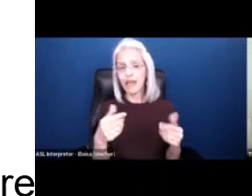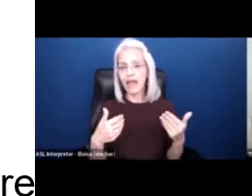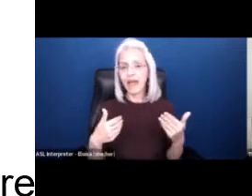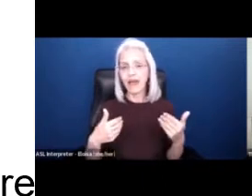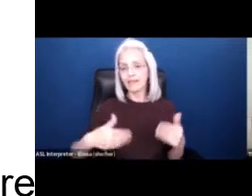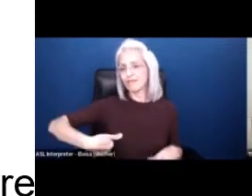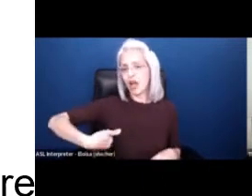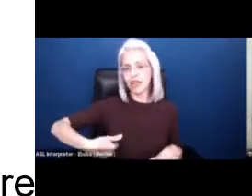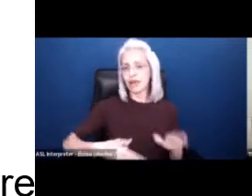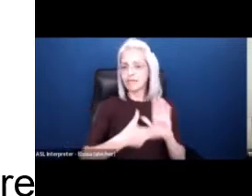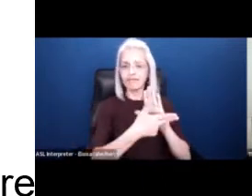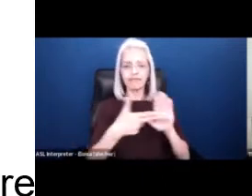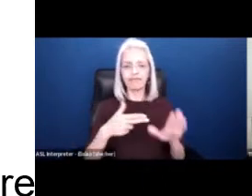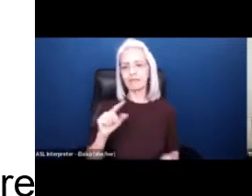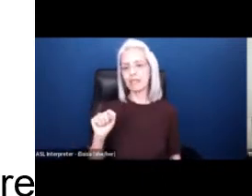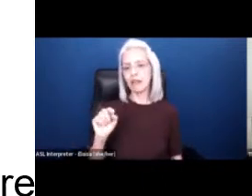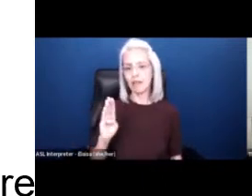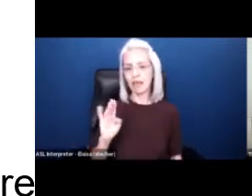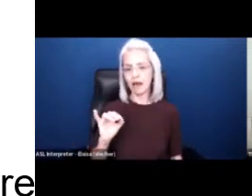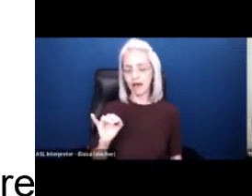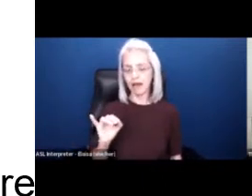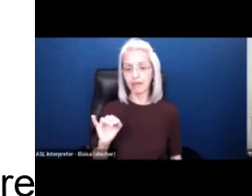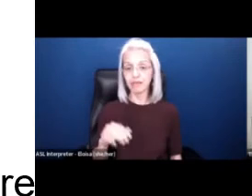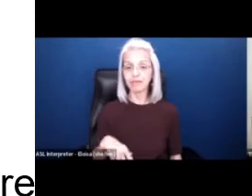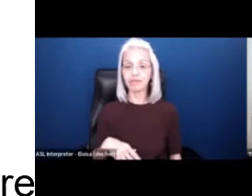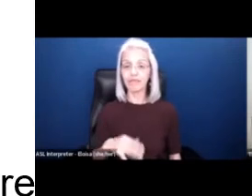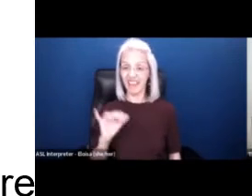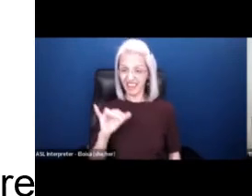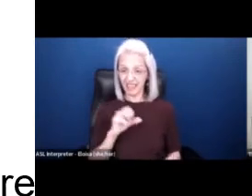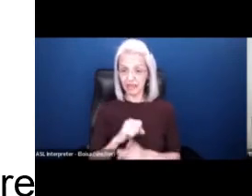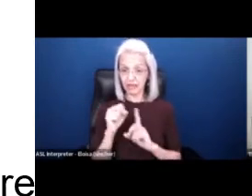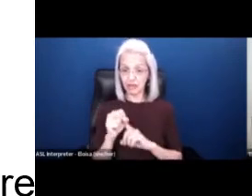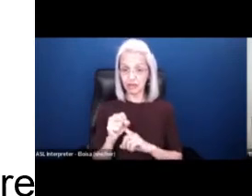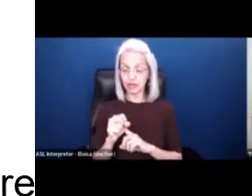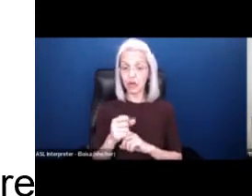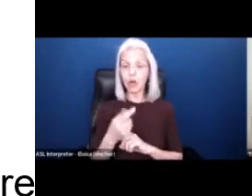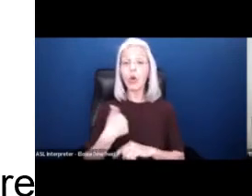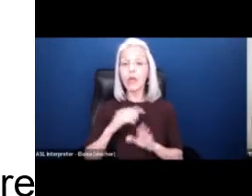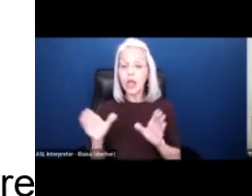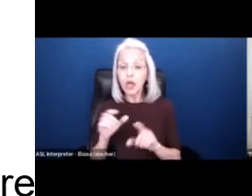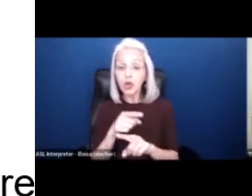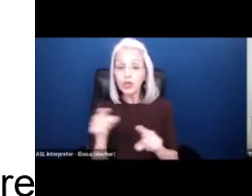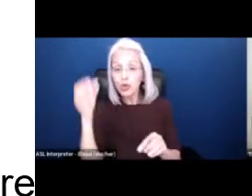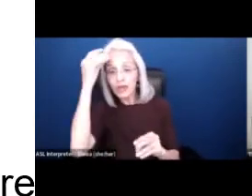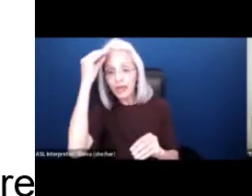identified with a TBI. In this case, what we hope to encourage you to think about is alternative etiology for the